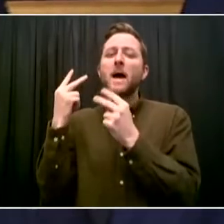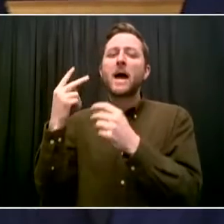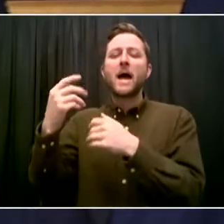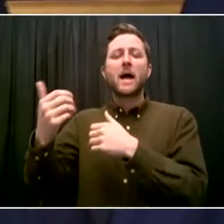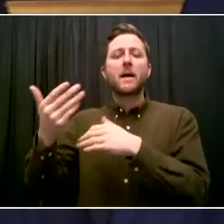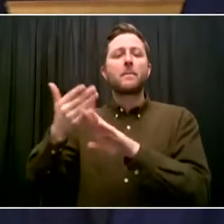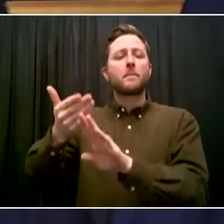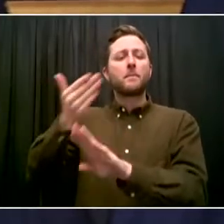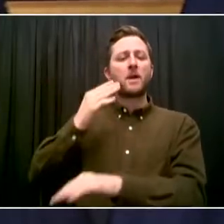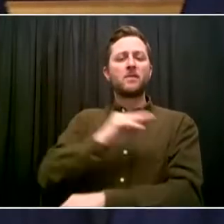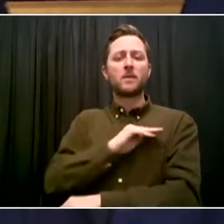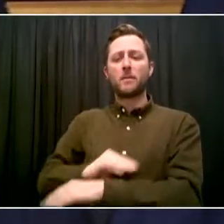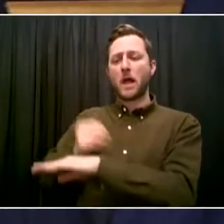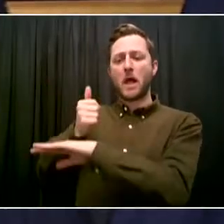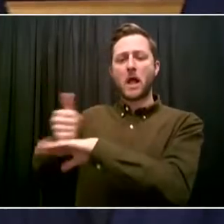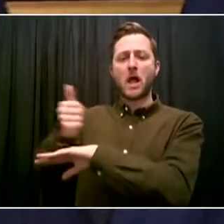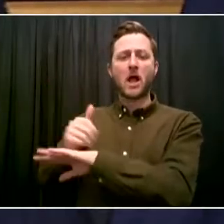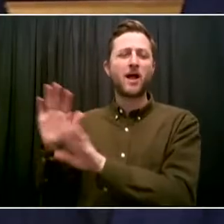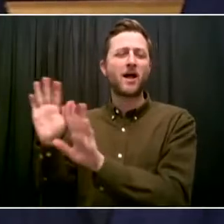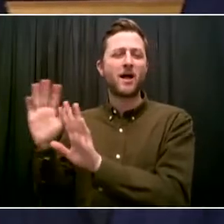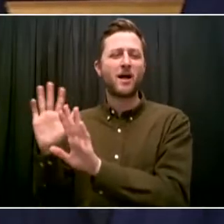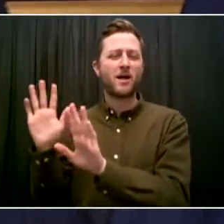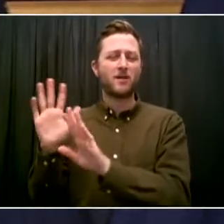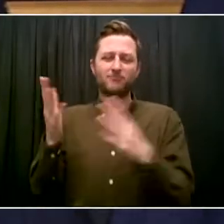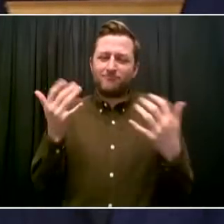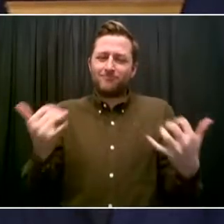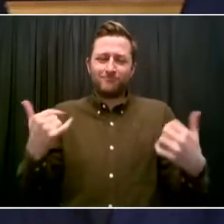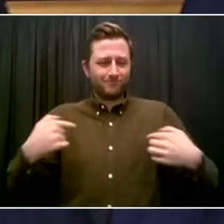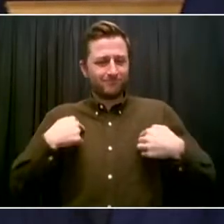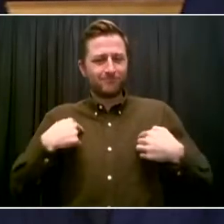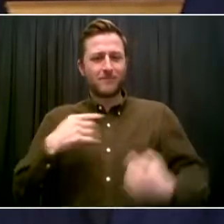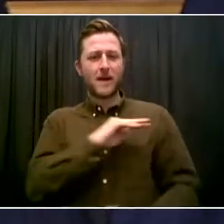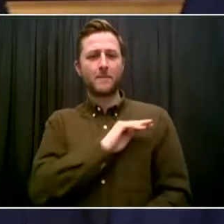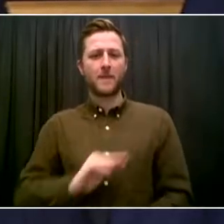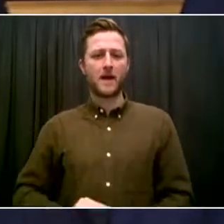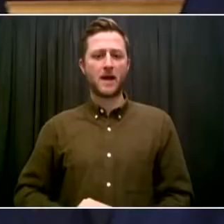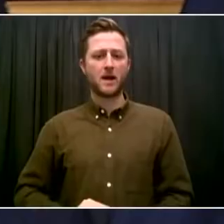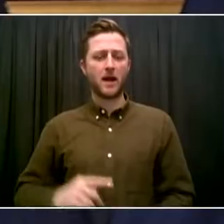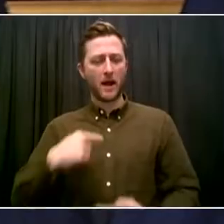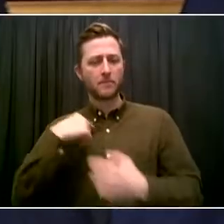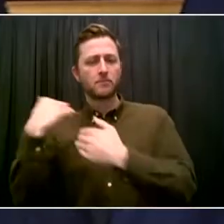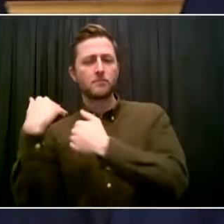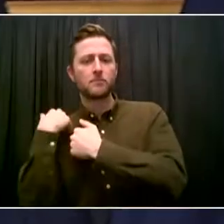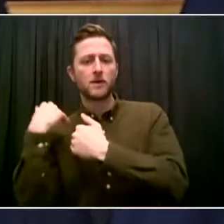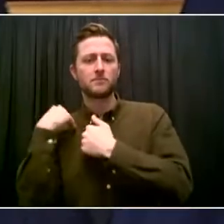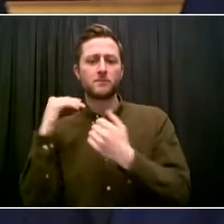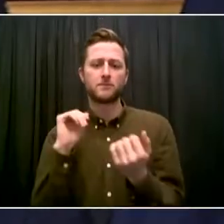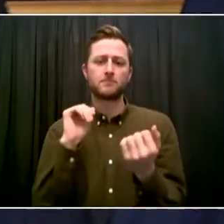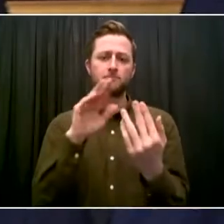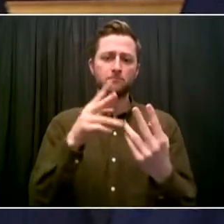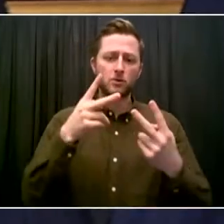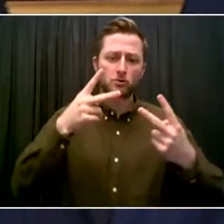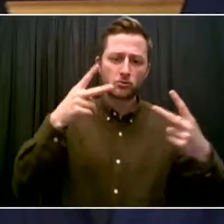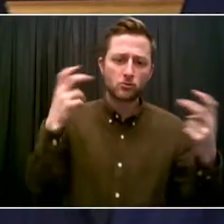TO TURN IT AROUND IN OUR CITY. NOT WHAT HAPPENED UNDER